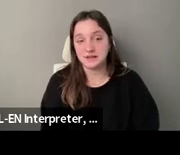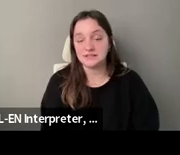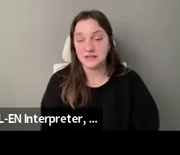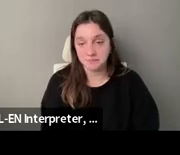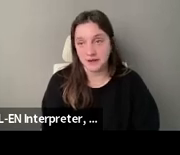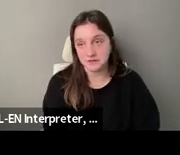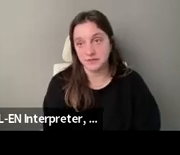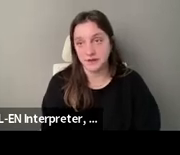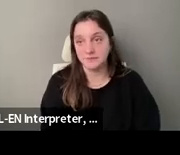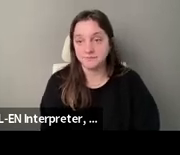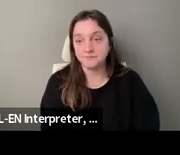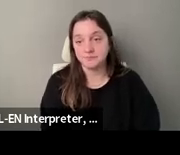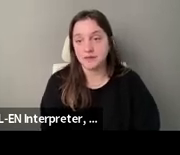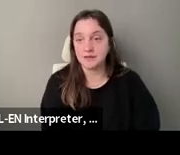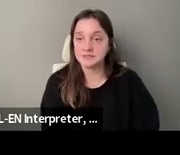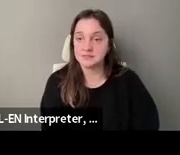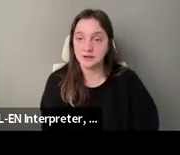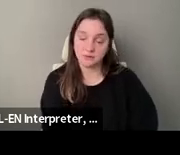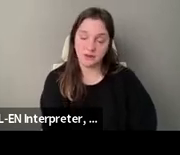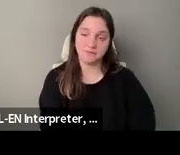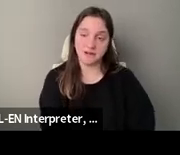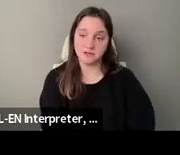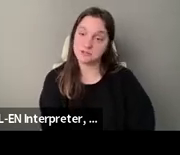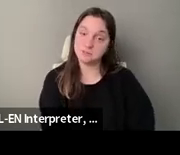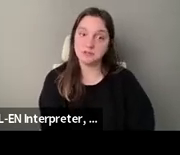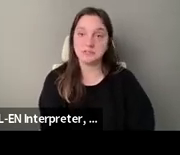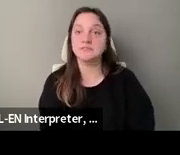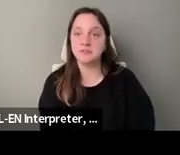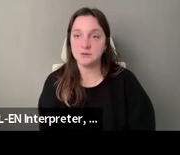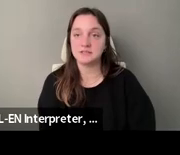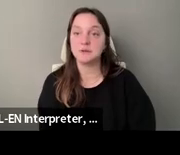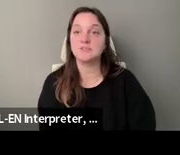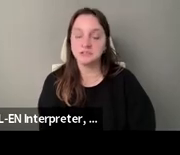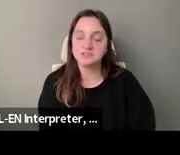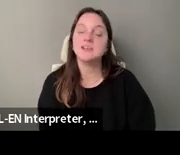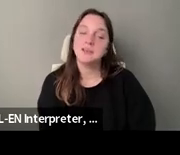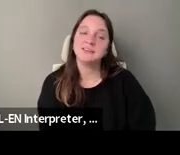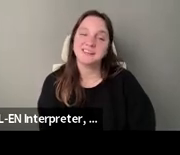them because they don't have financial support to live in the U.S. as refugees.